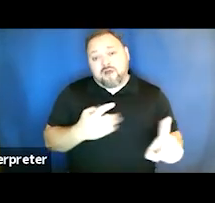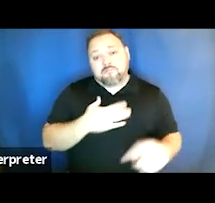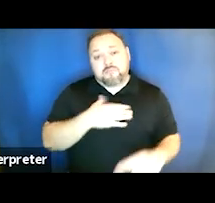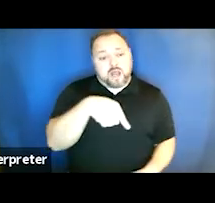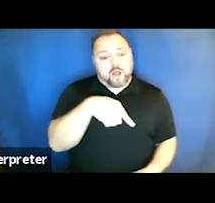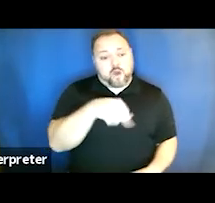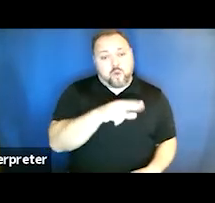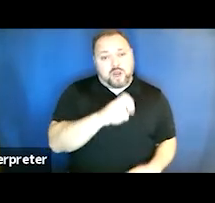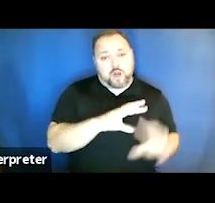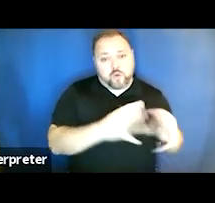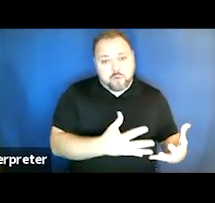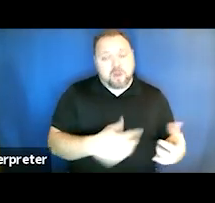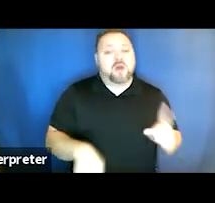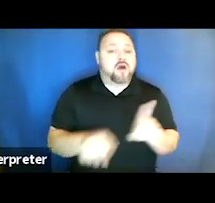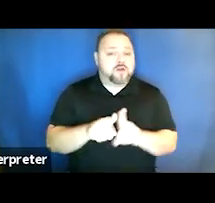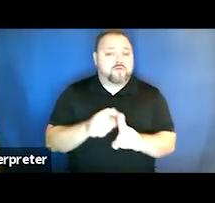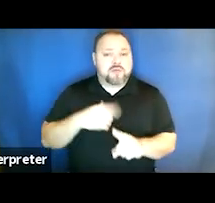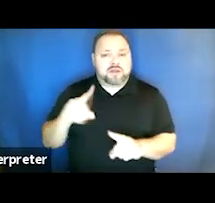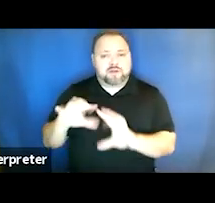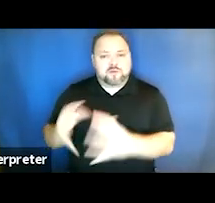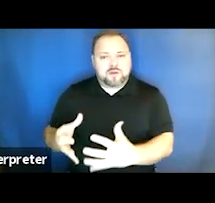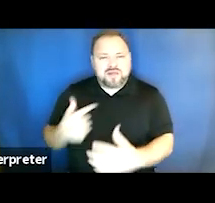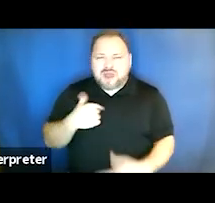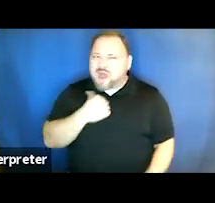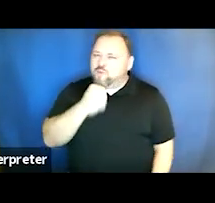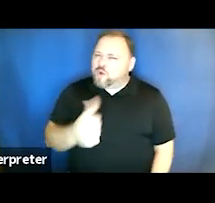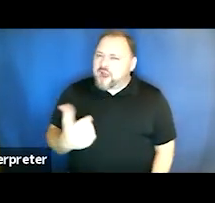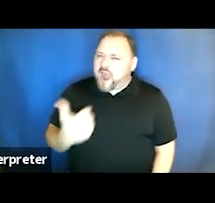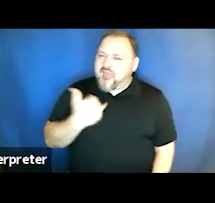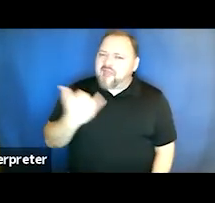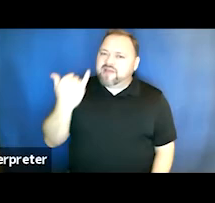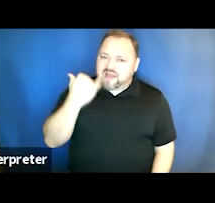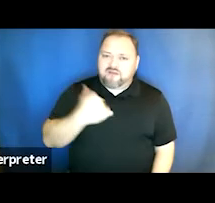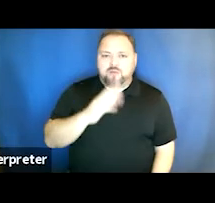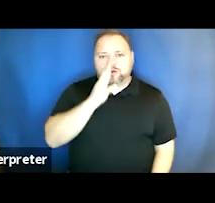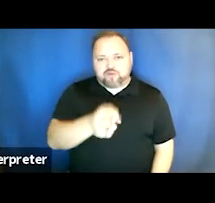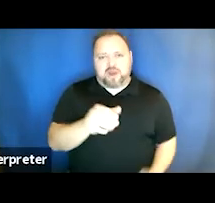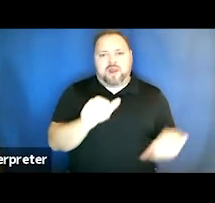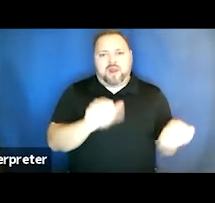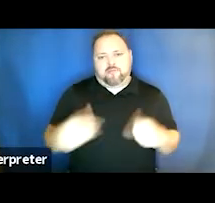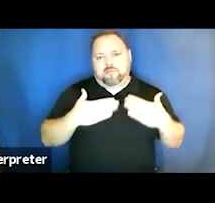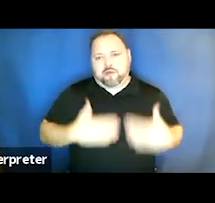and from my disability that I wouldn't have if I were a straight abled person.